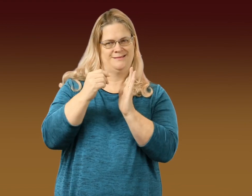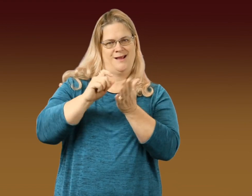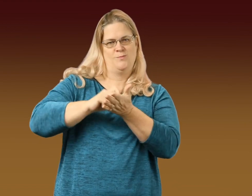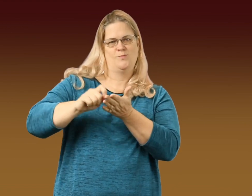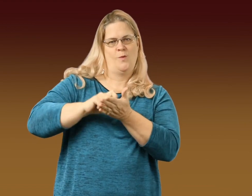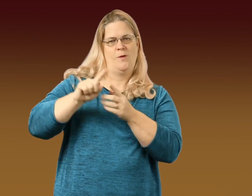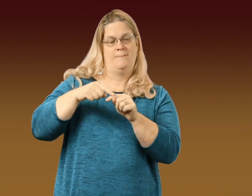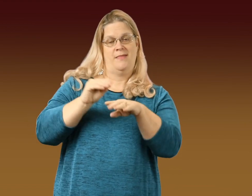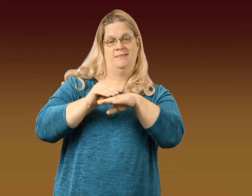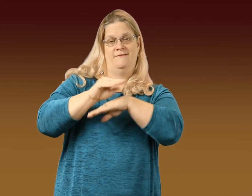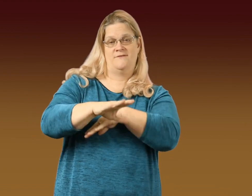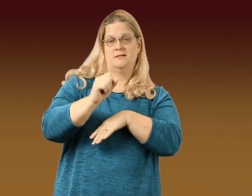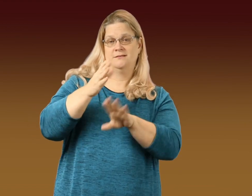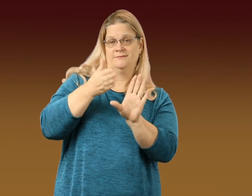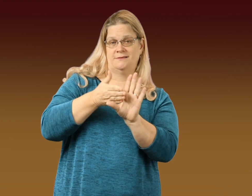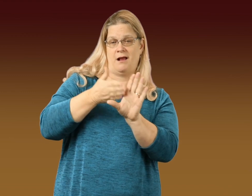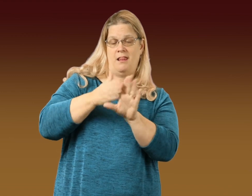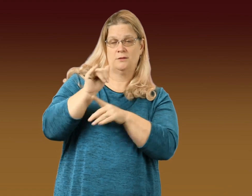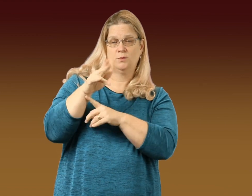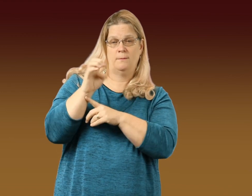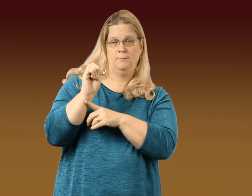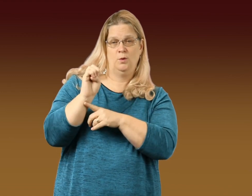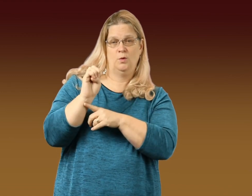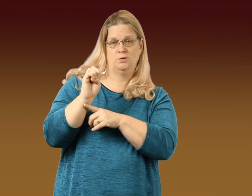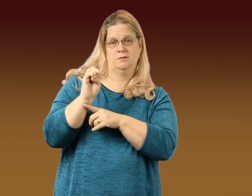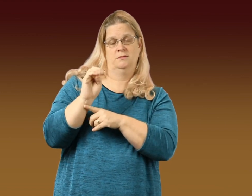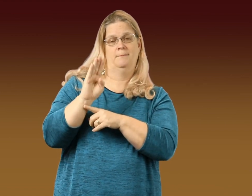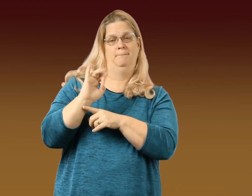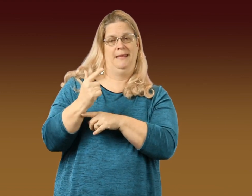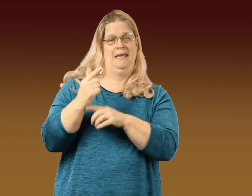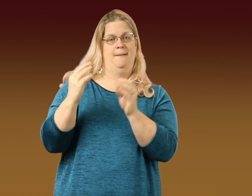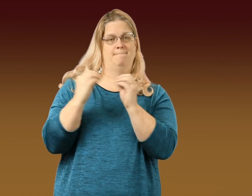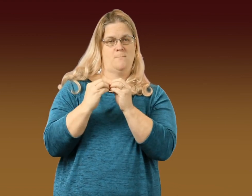and wrote about the effects of psychological abuse being more devastating